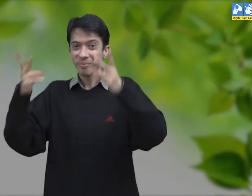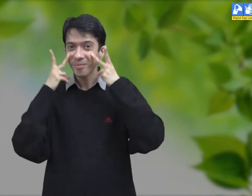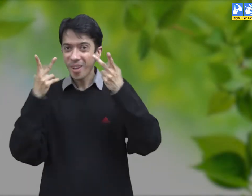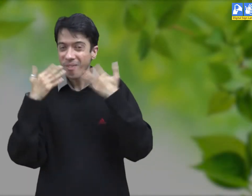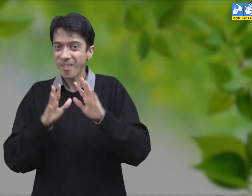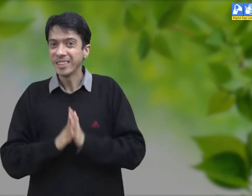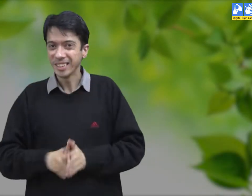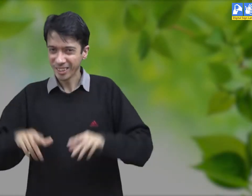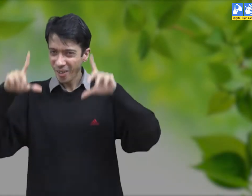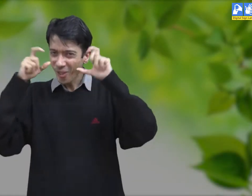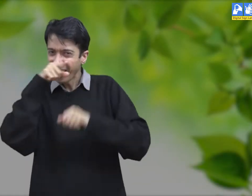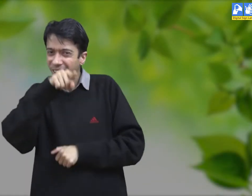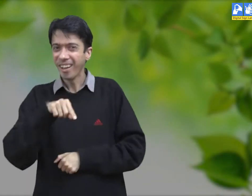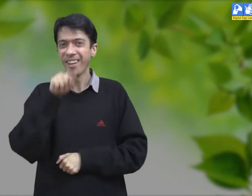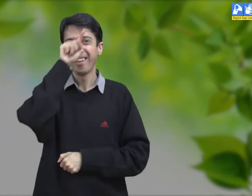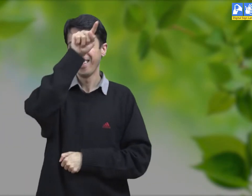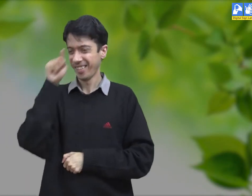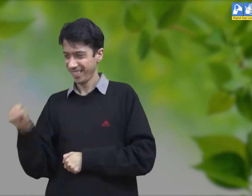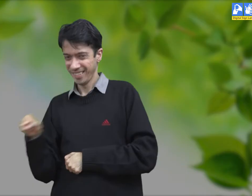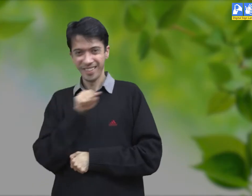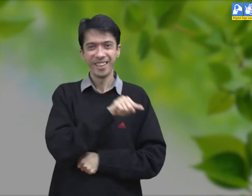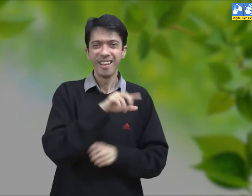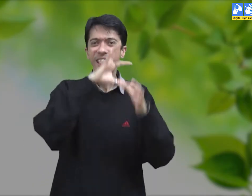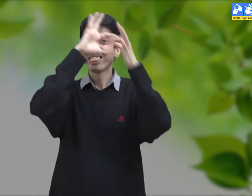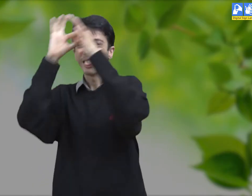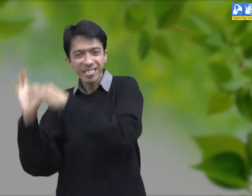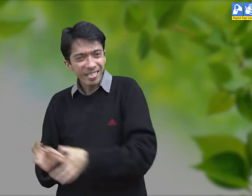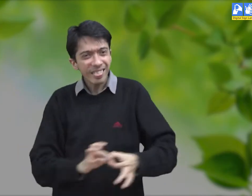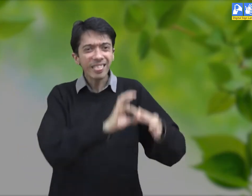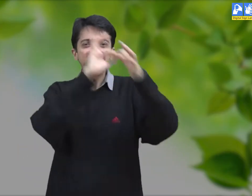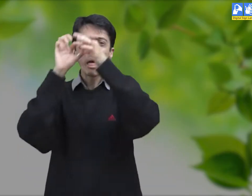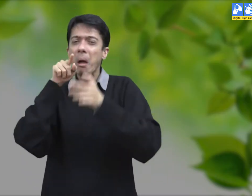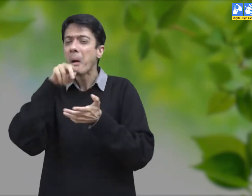Did you see that picture? The 3 R's. How are they connected?